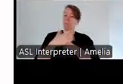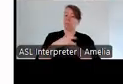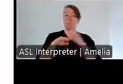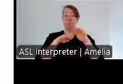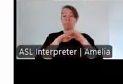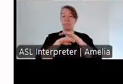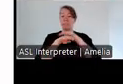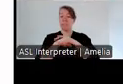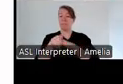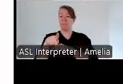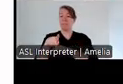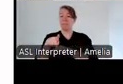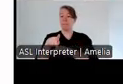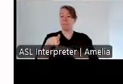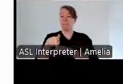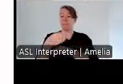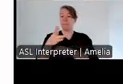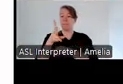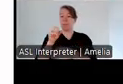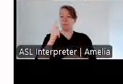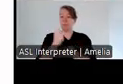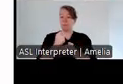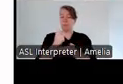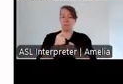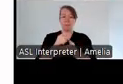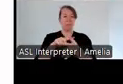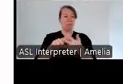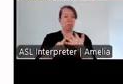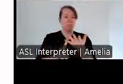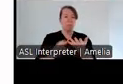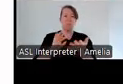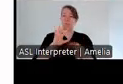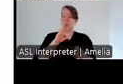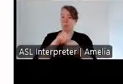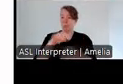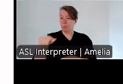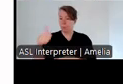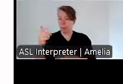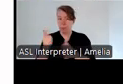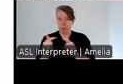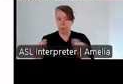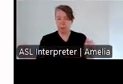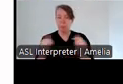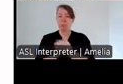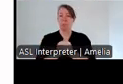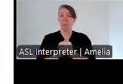CAPTIONS, TRANSCRIPTS, CONTENT IN OTHER LANGUAGES, AND DISPLAY AND NAVIGATION SETTINGS.